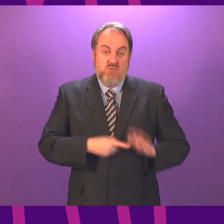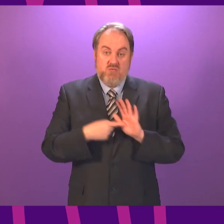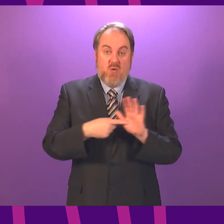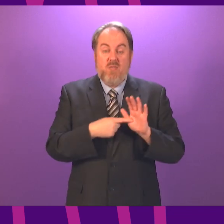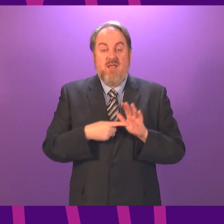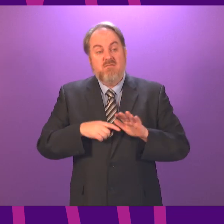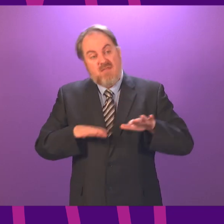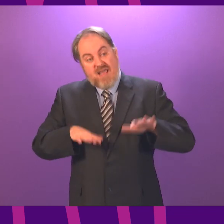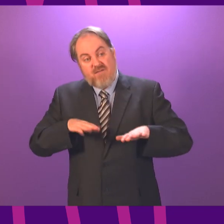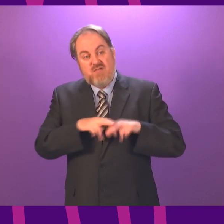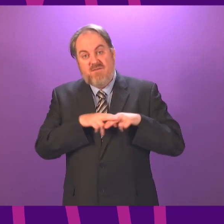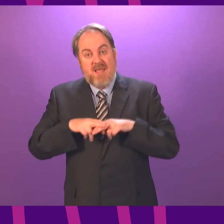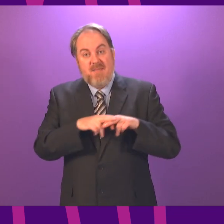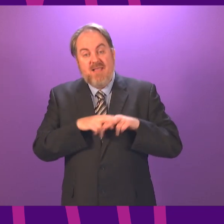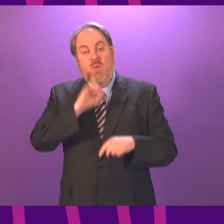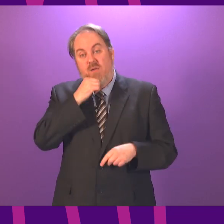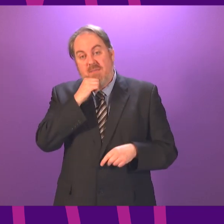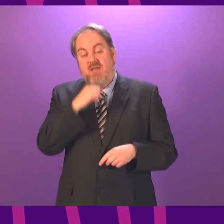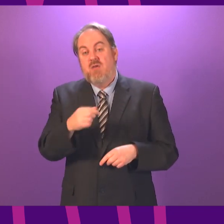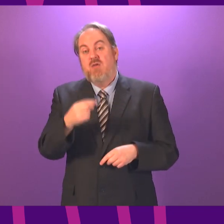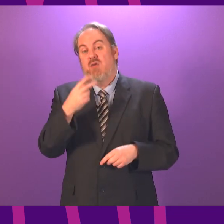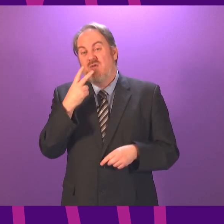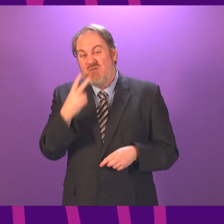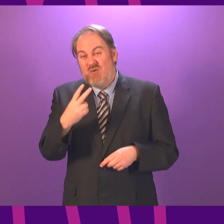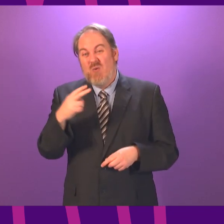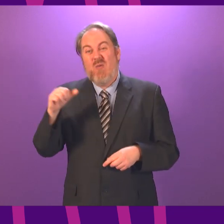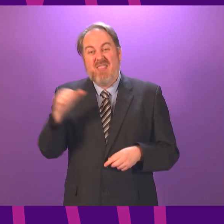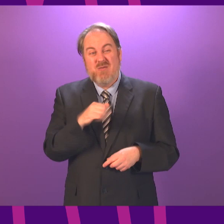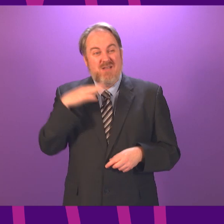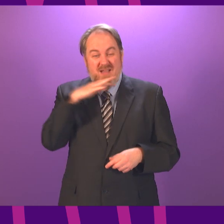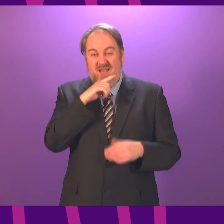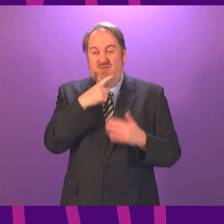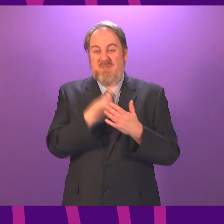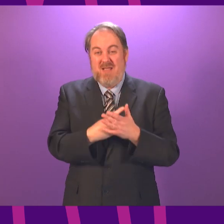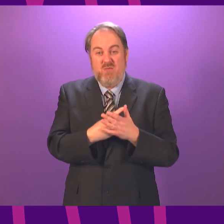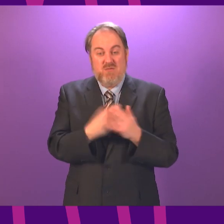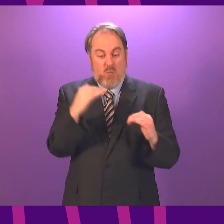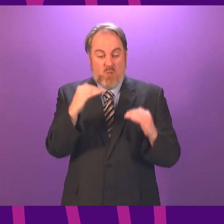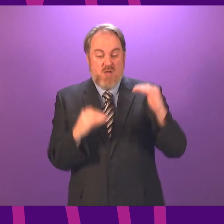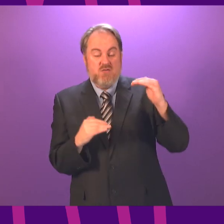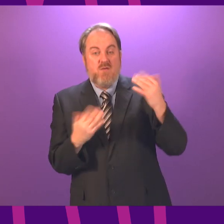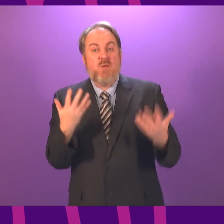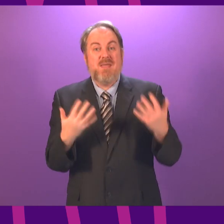with children is £2,900 worse off each year than they were a decade ago. If that increase